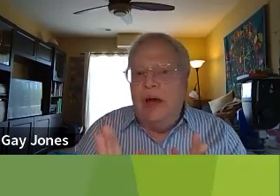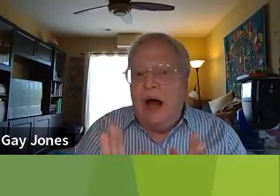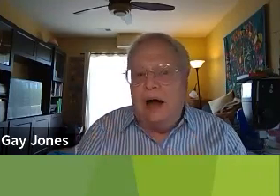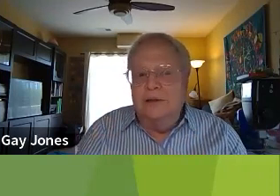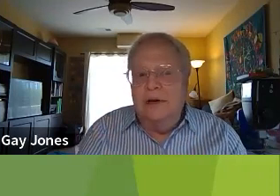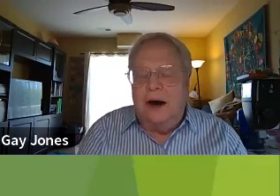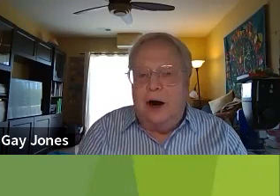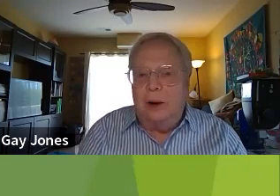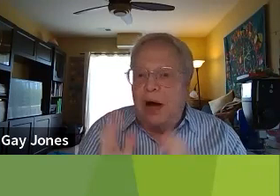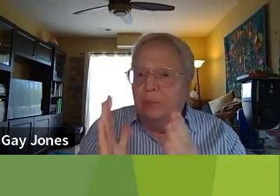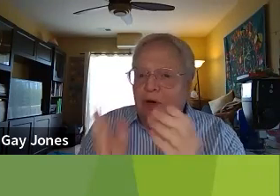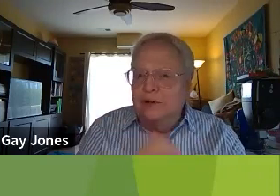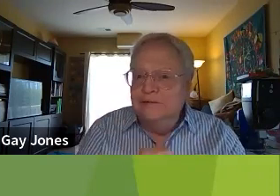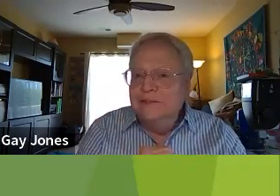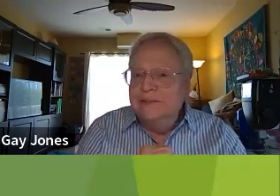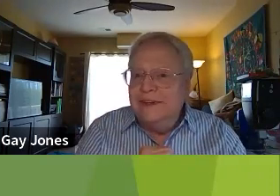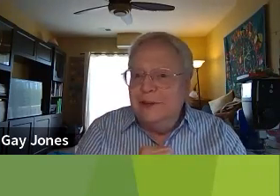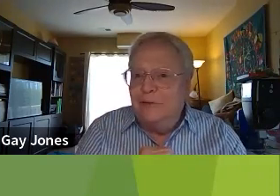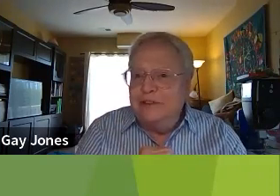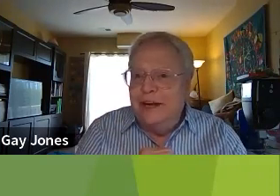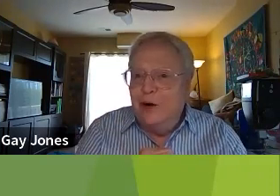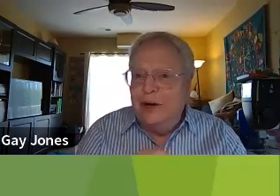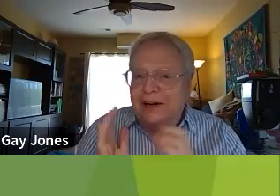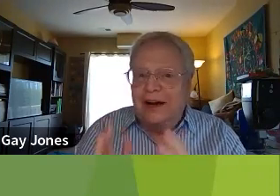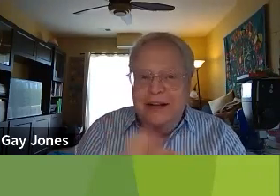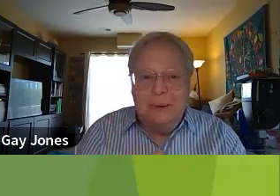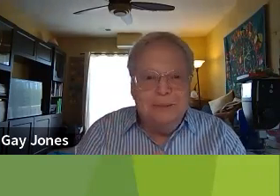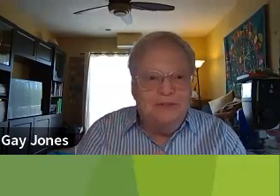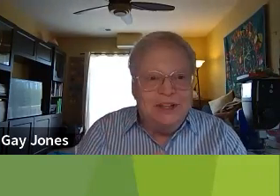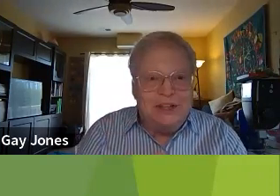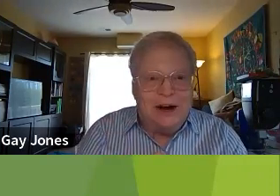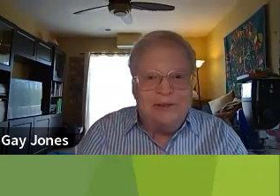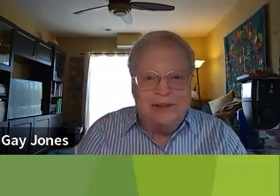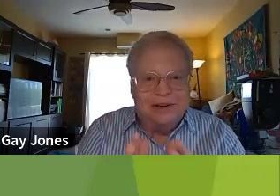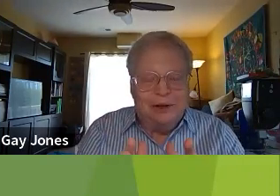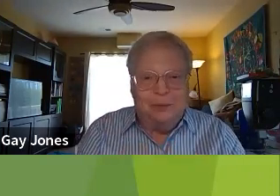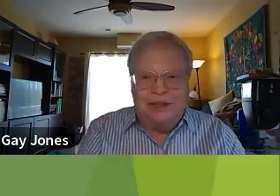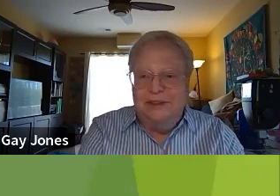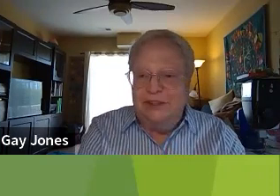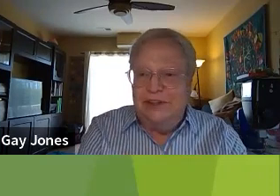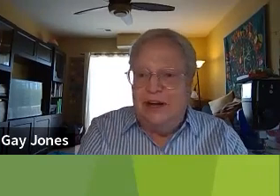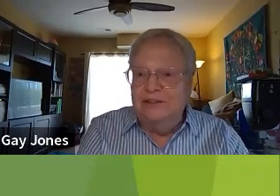With that I'm going to send it over to Aaron and let him finish up the rest of the slide.